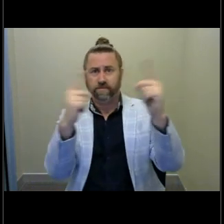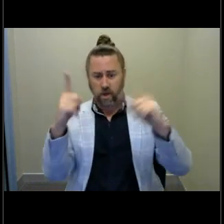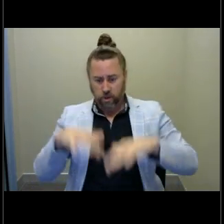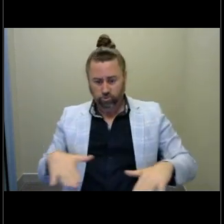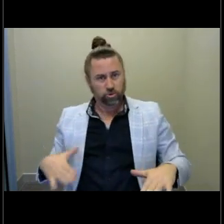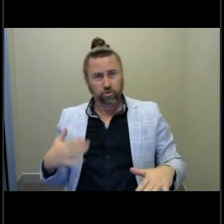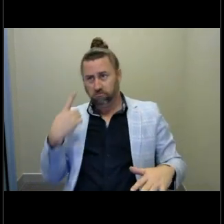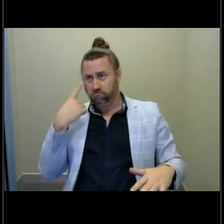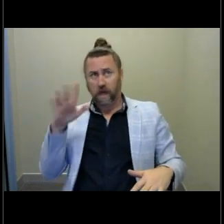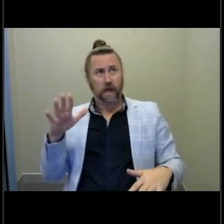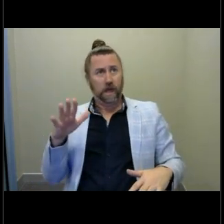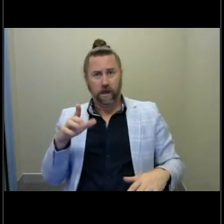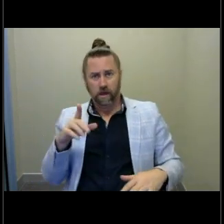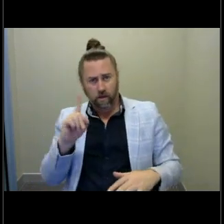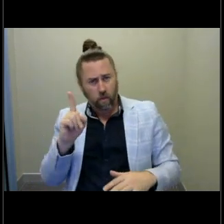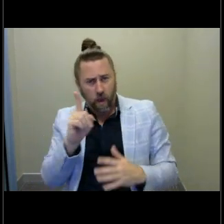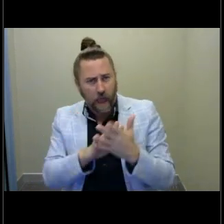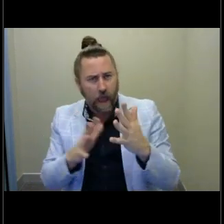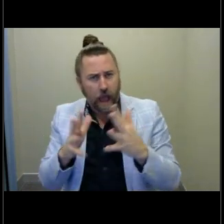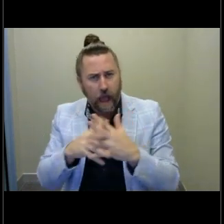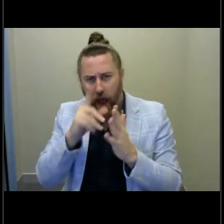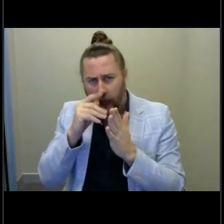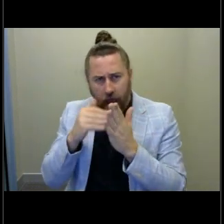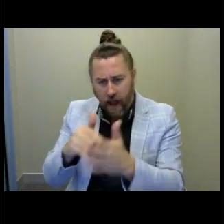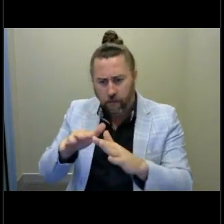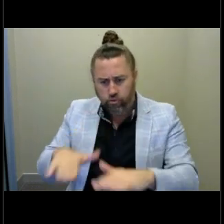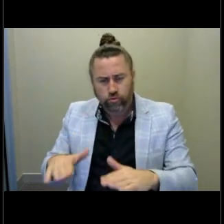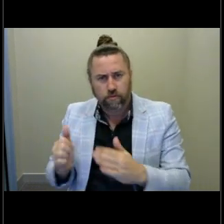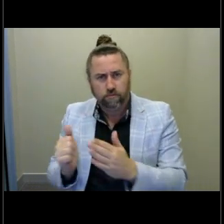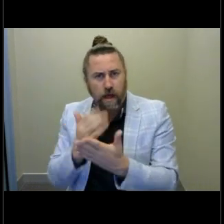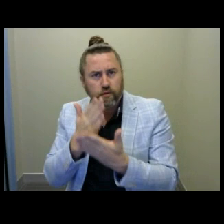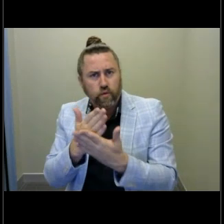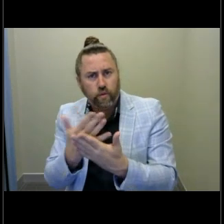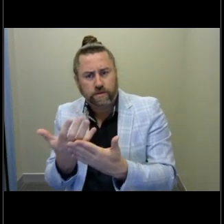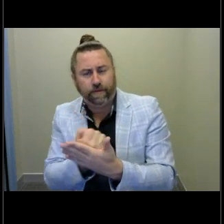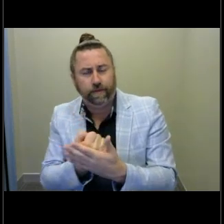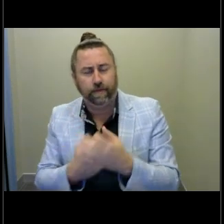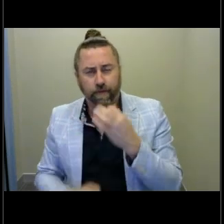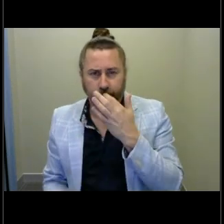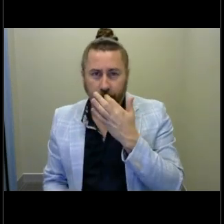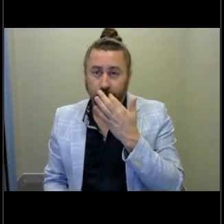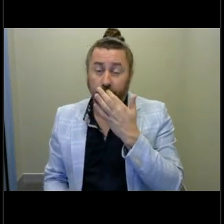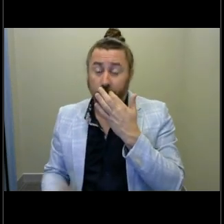Is there anything you can touch on with regards to support?